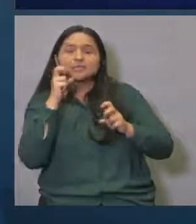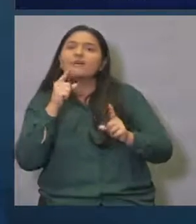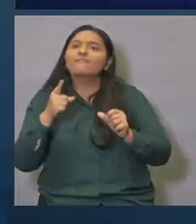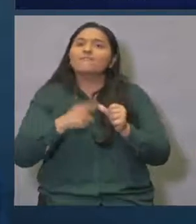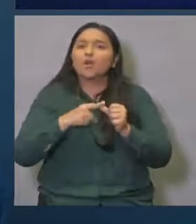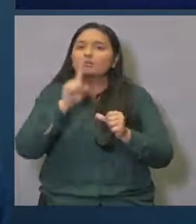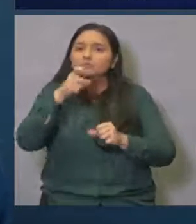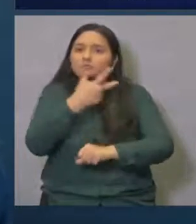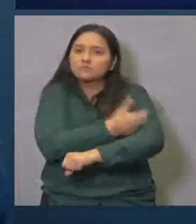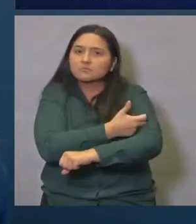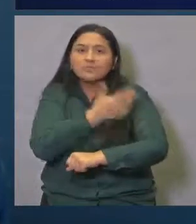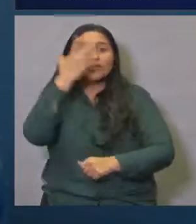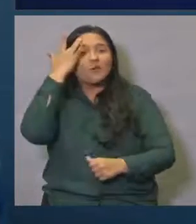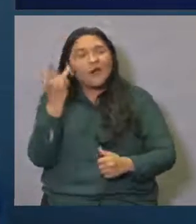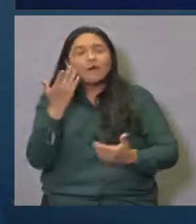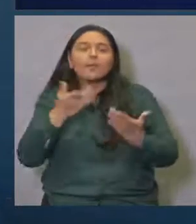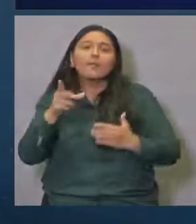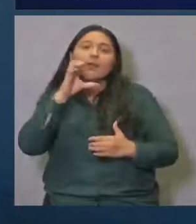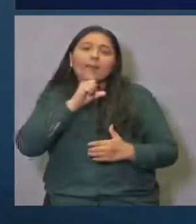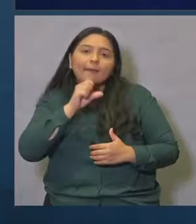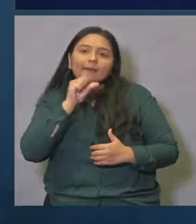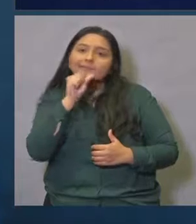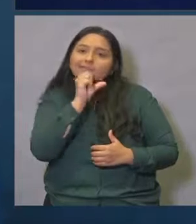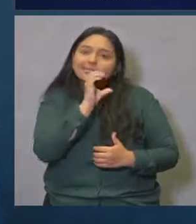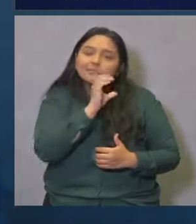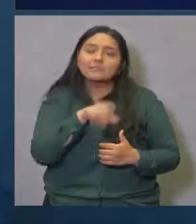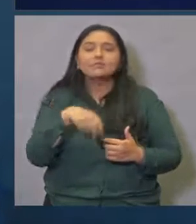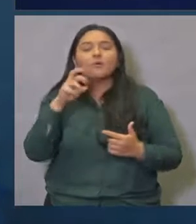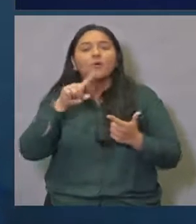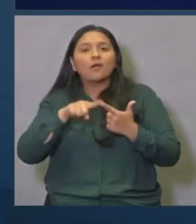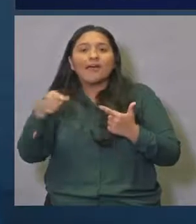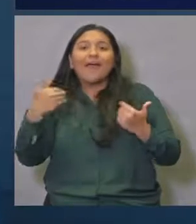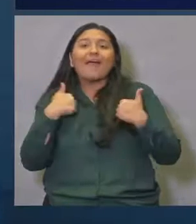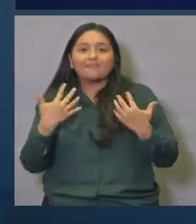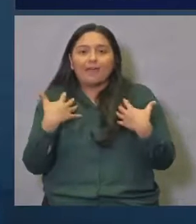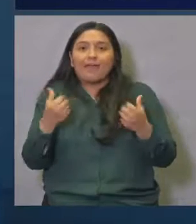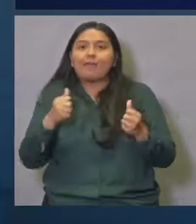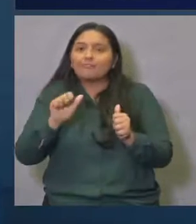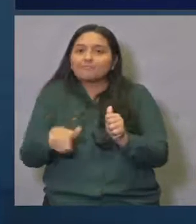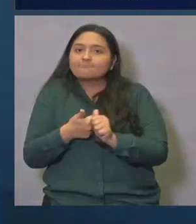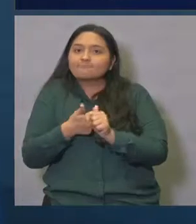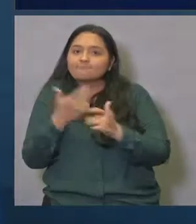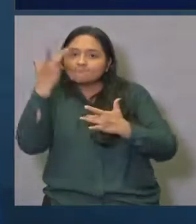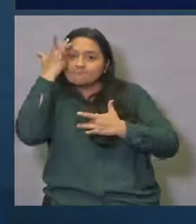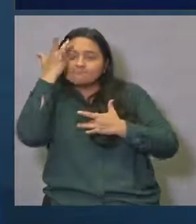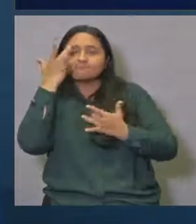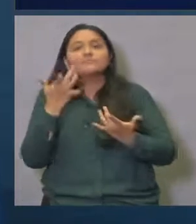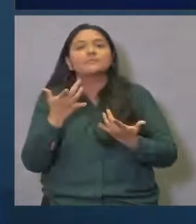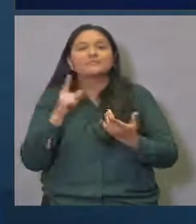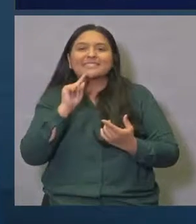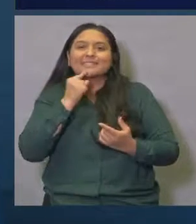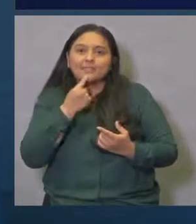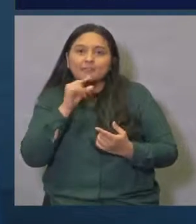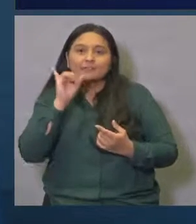WHETHER IT'S BECAUSE OF THE NATURE OF THEIR AGE, OR THEIR